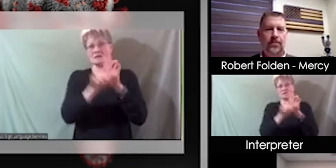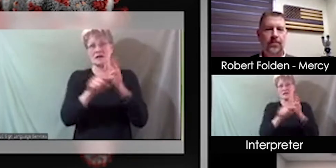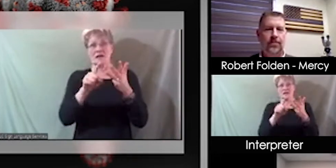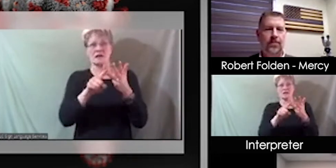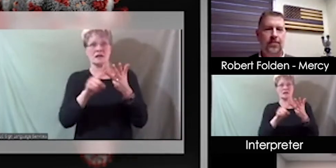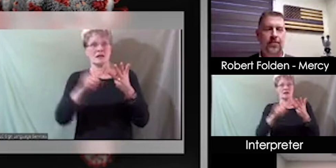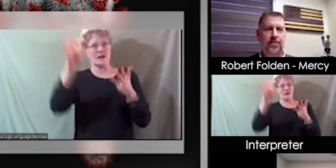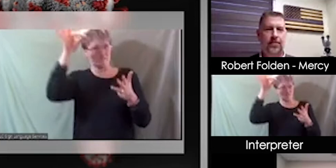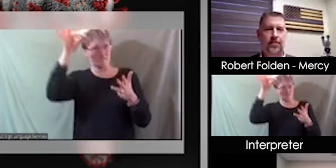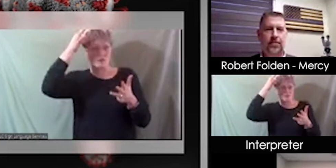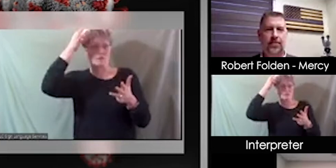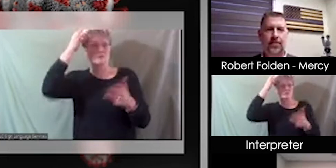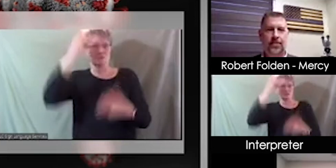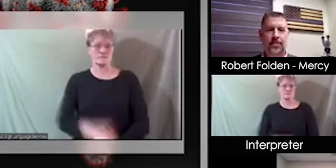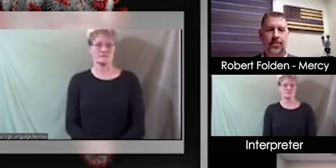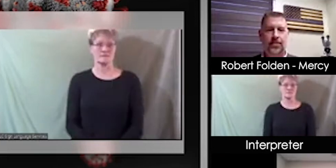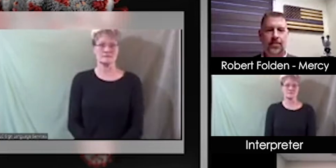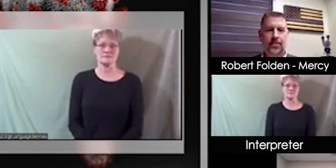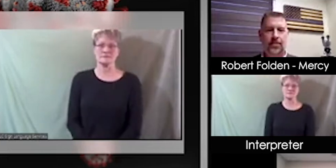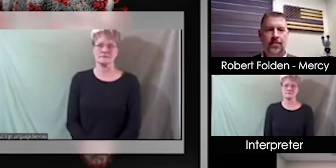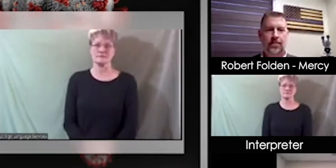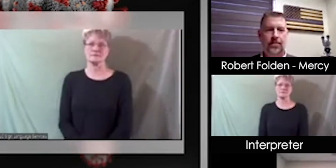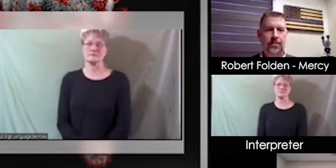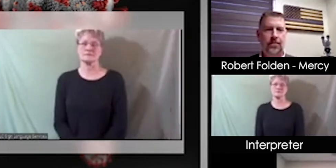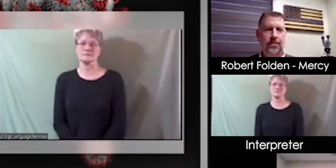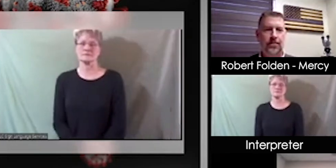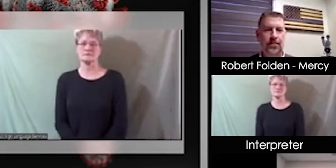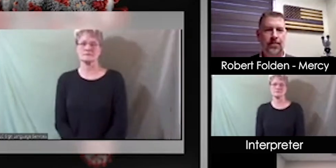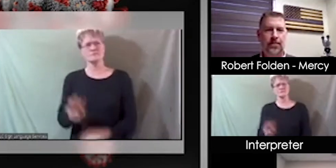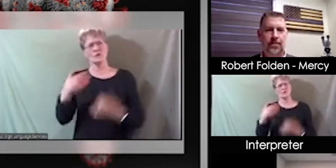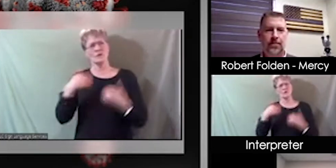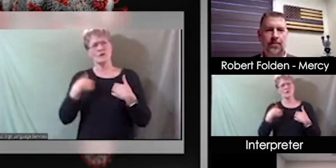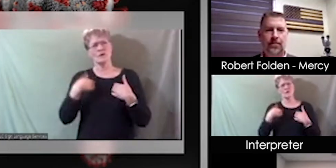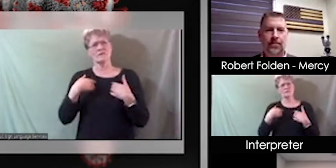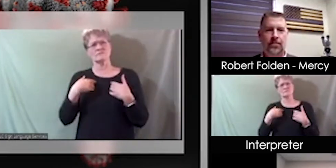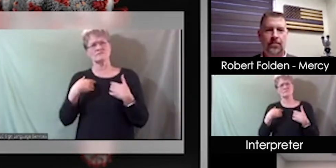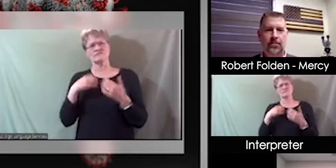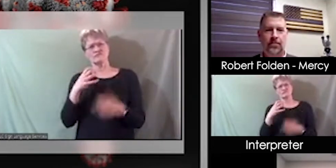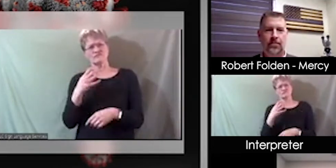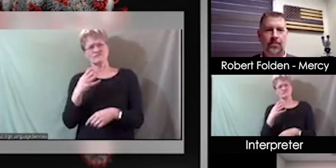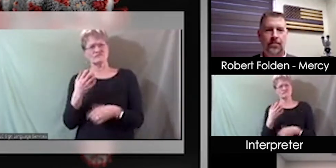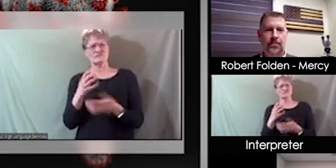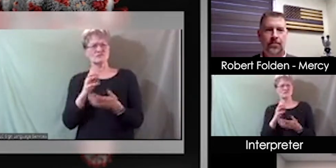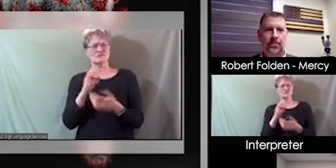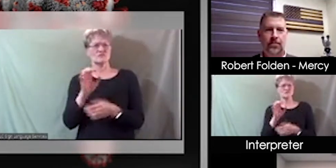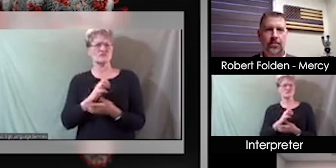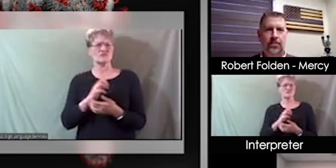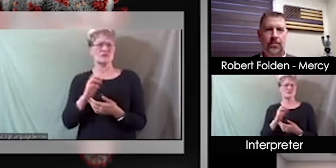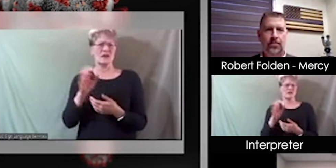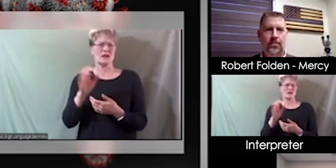Do you have a round number estimate of the PPE that's been donated by the community?